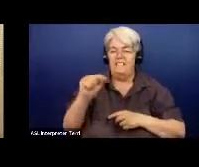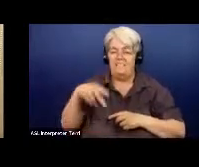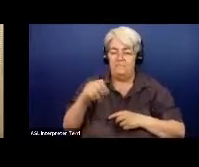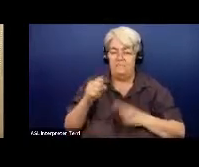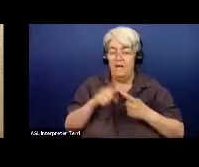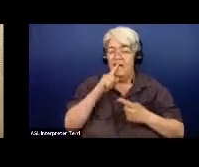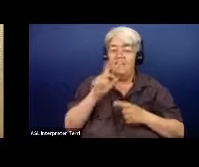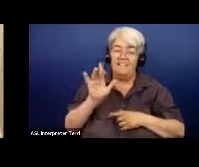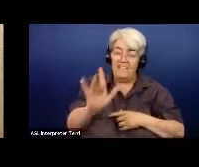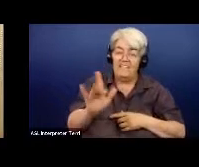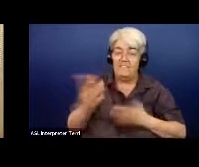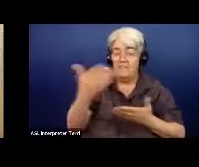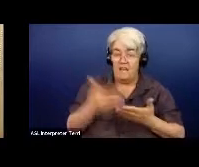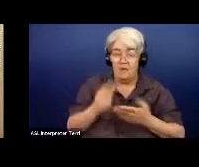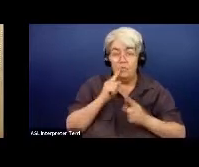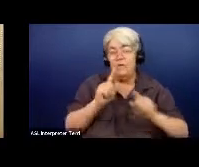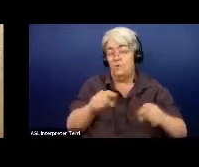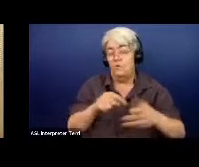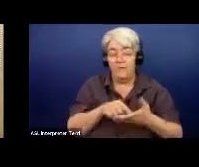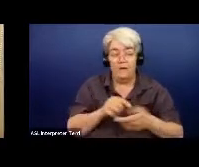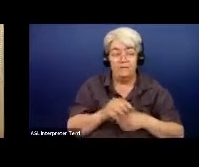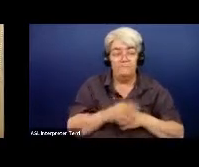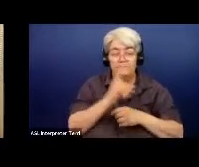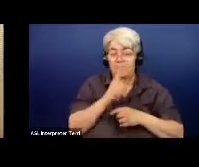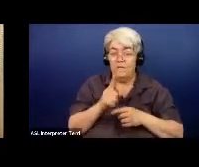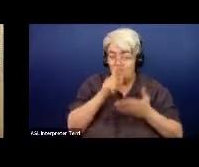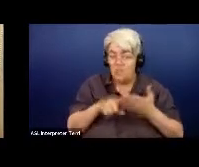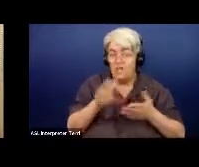There are resources. Many of them were